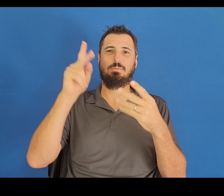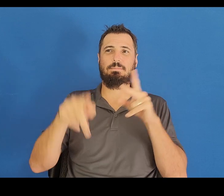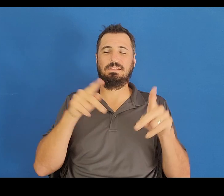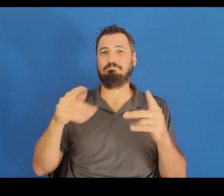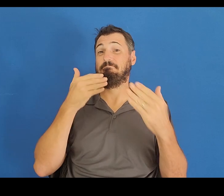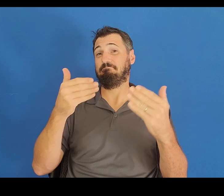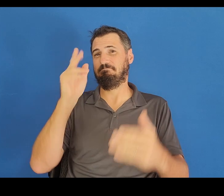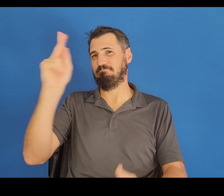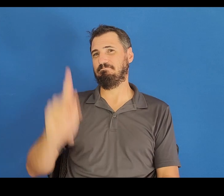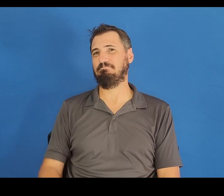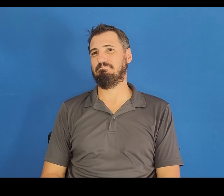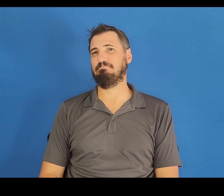Mahalo Kauaʻi!